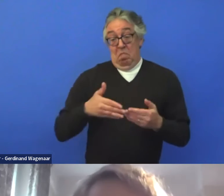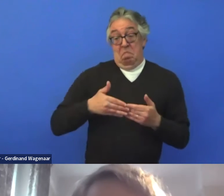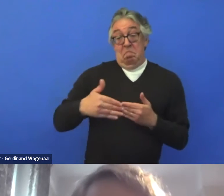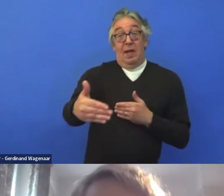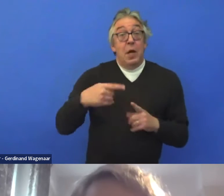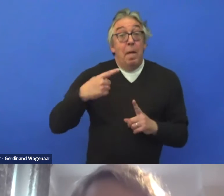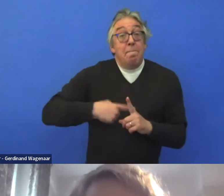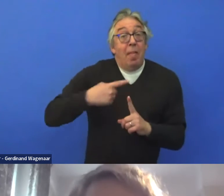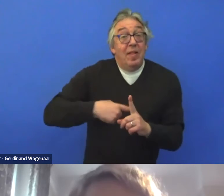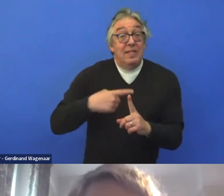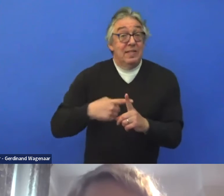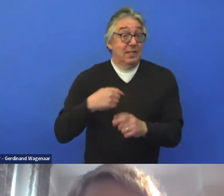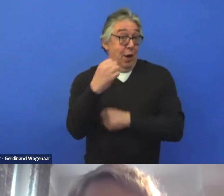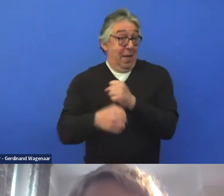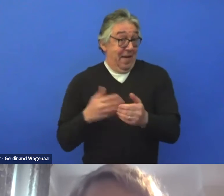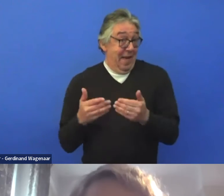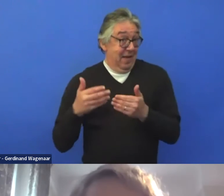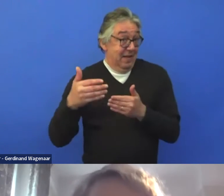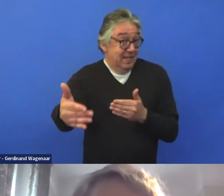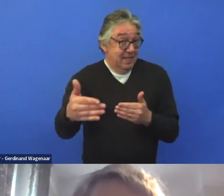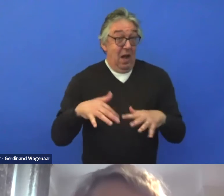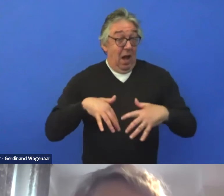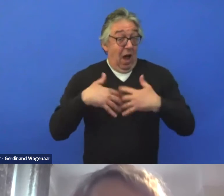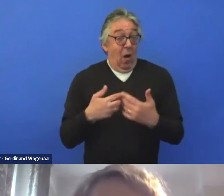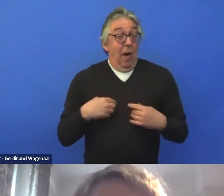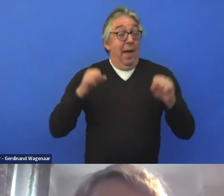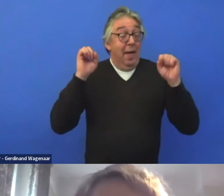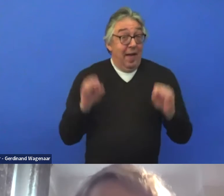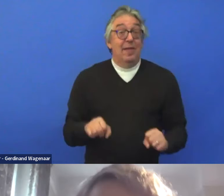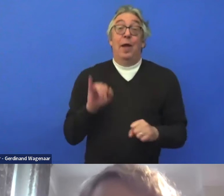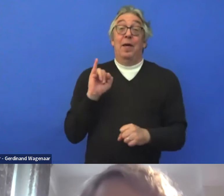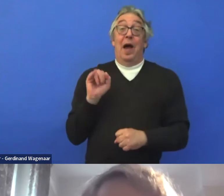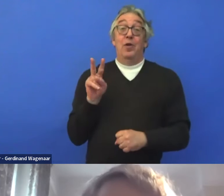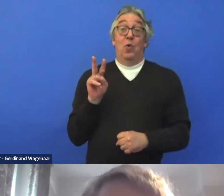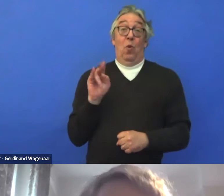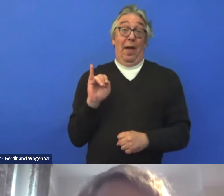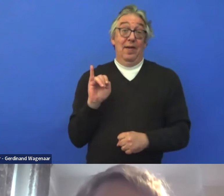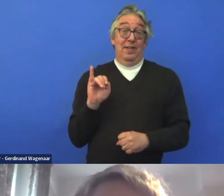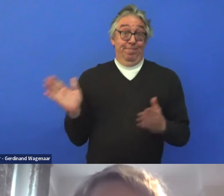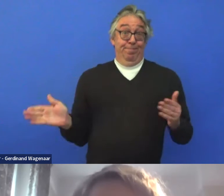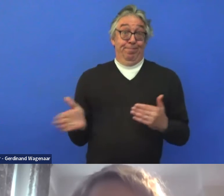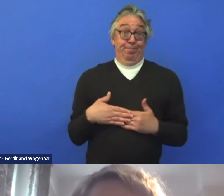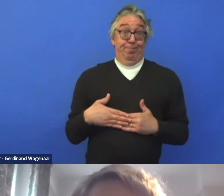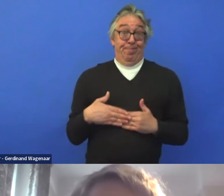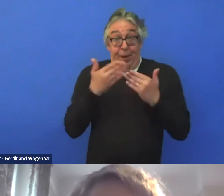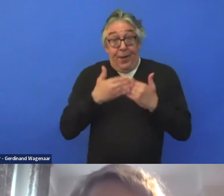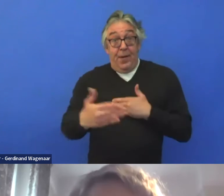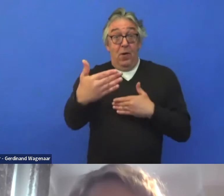to ensure what has been started in i2i continues in the future. Over to you, Salma.